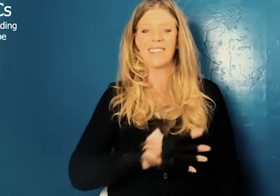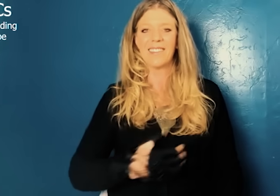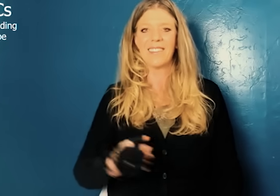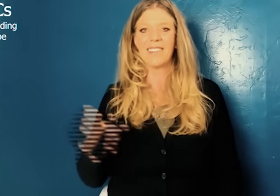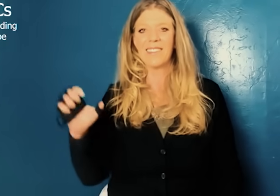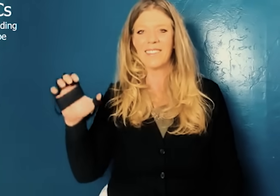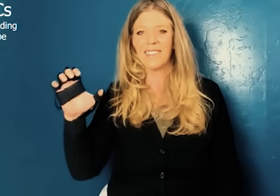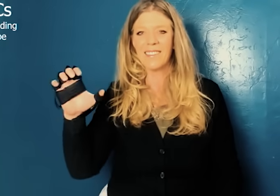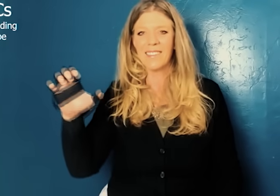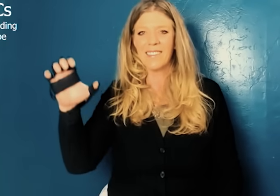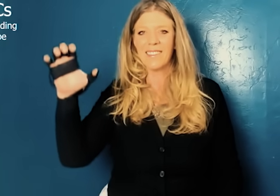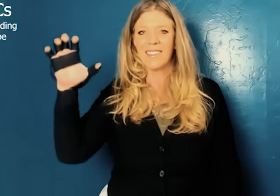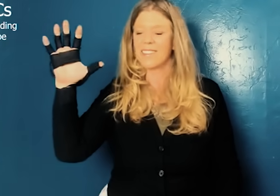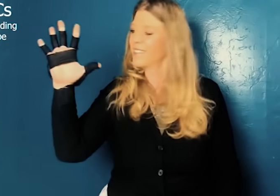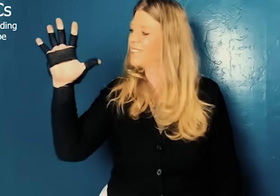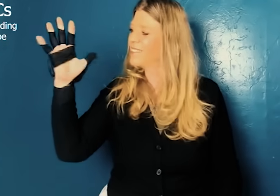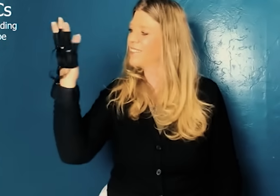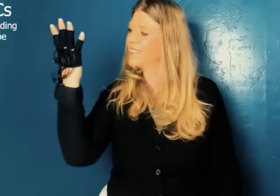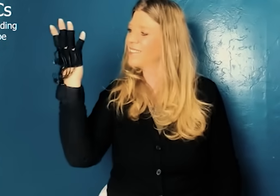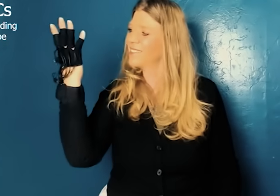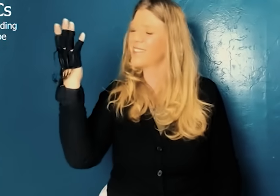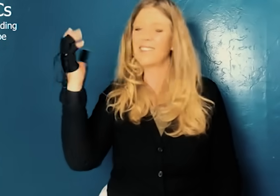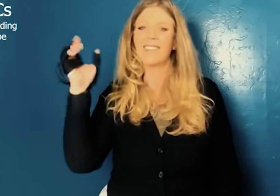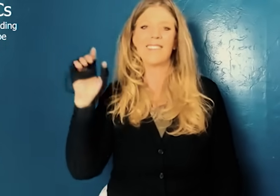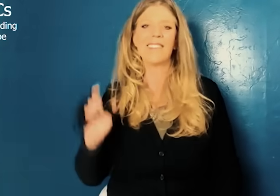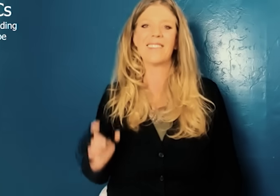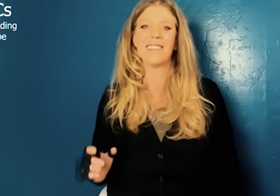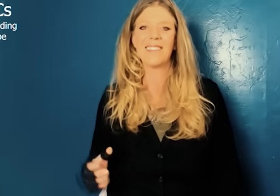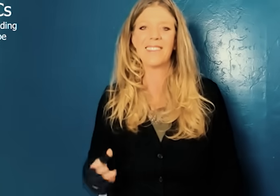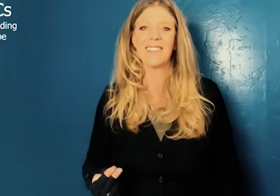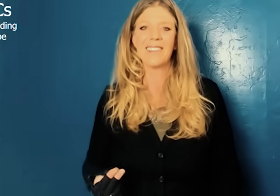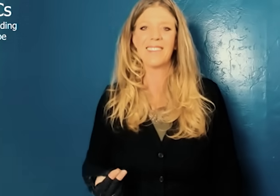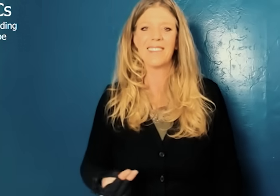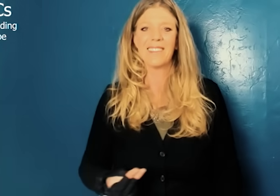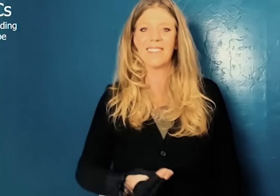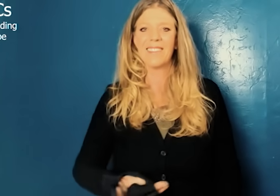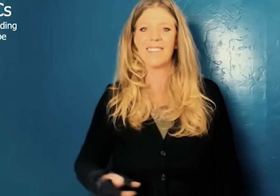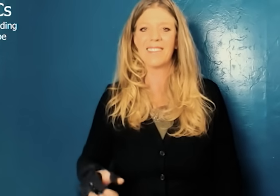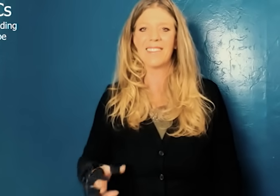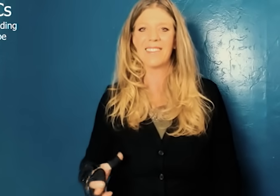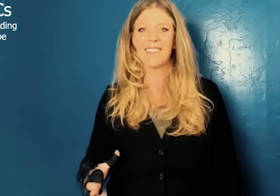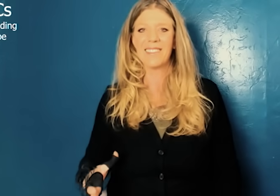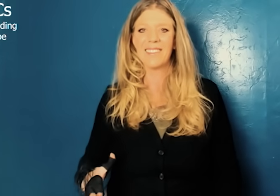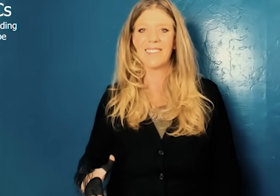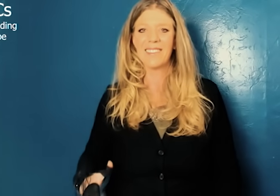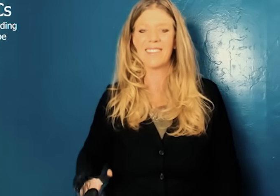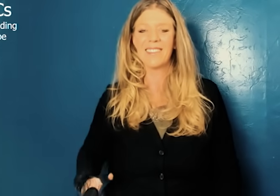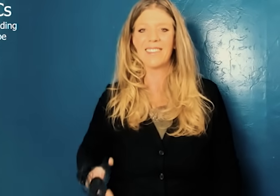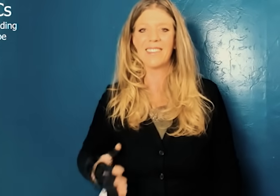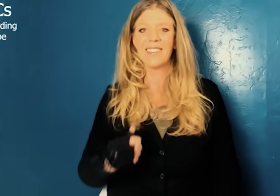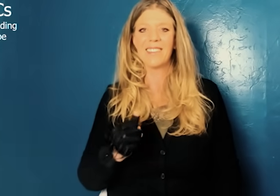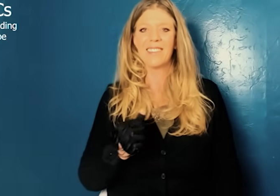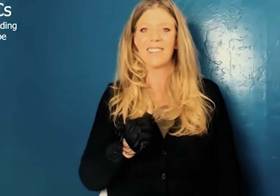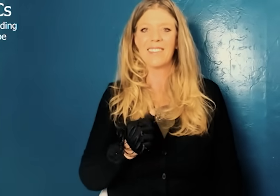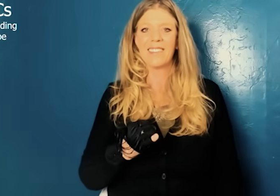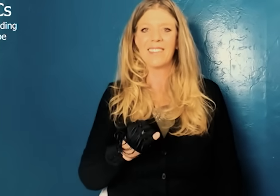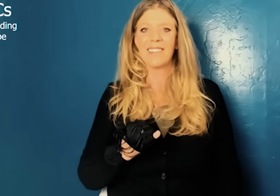my VSAC. We are